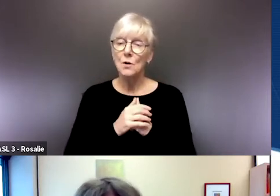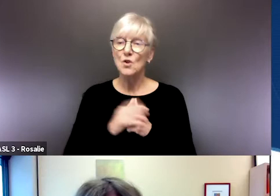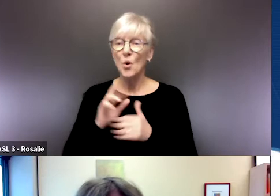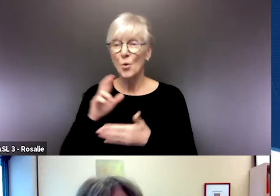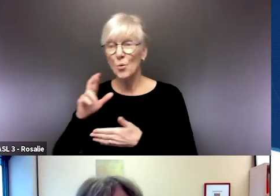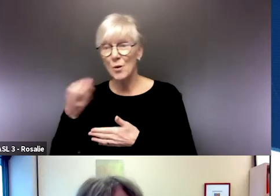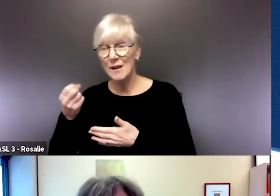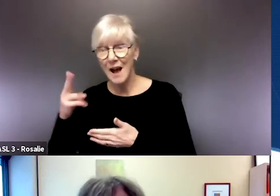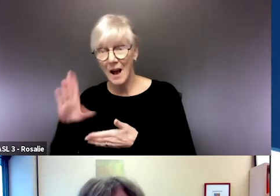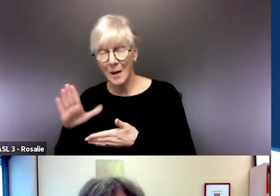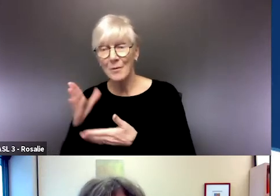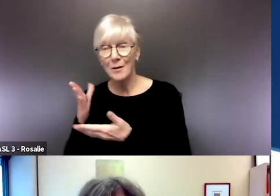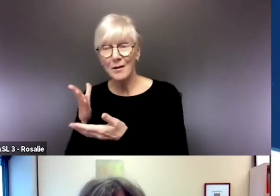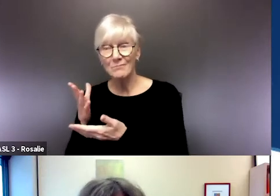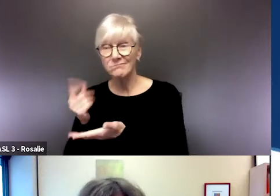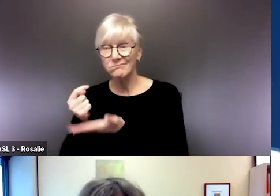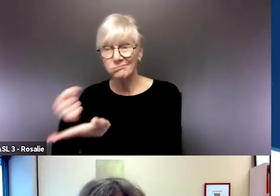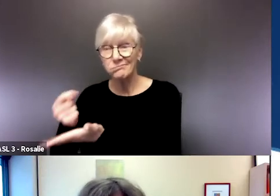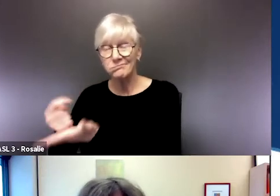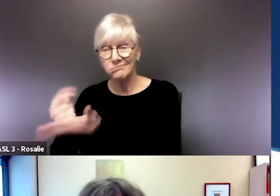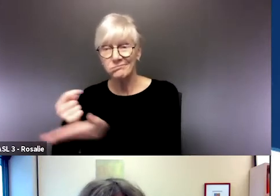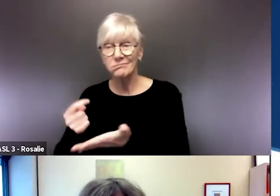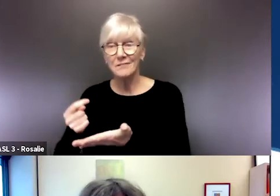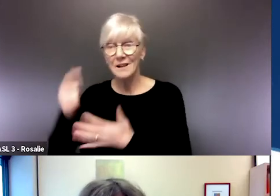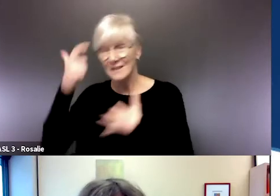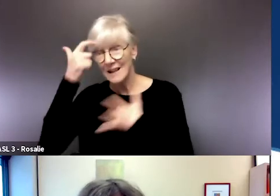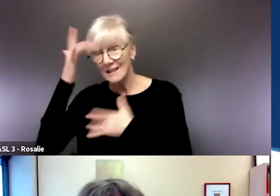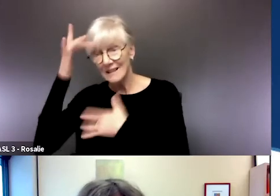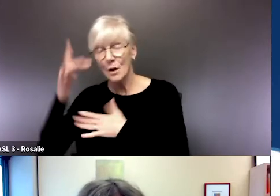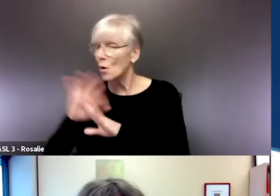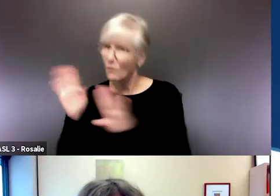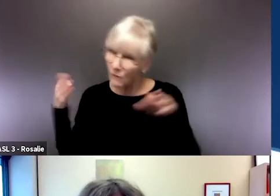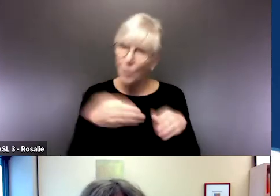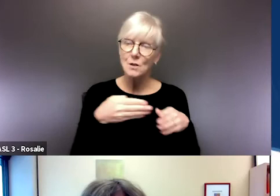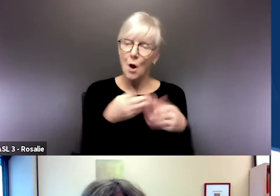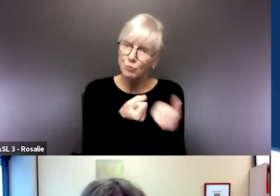and mental health in the workplace. This is the condition that will ensure not only to return to